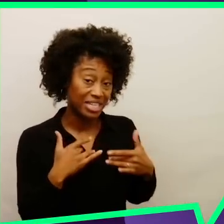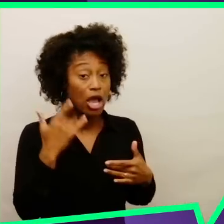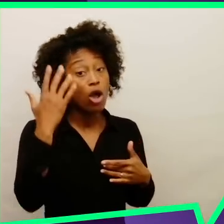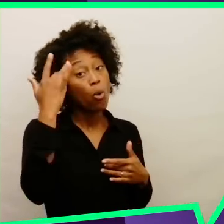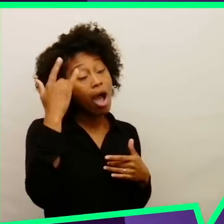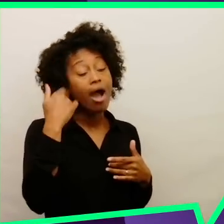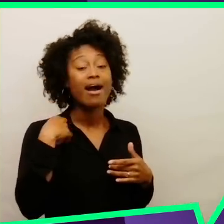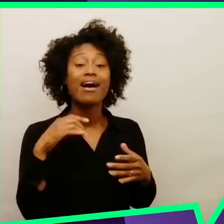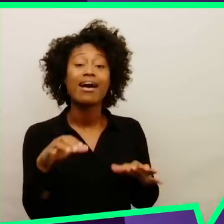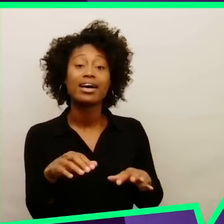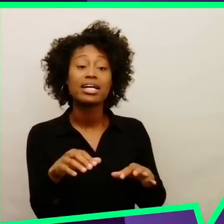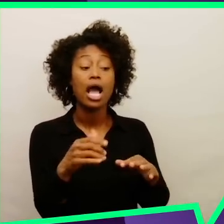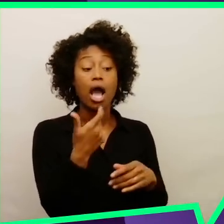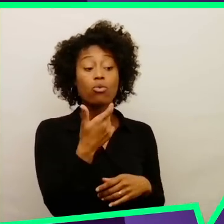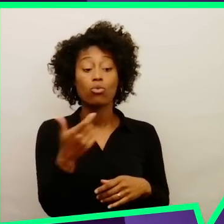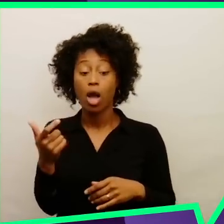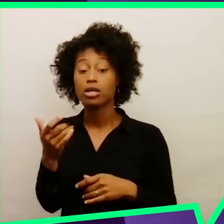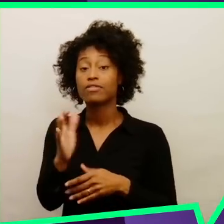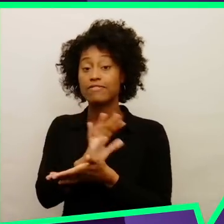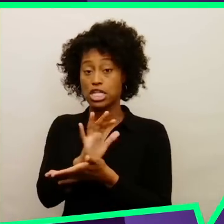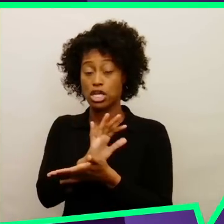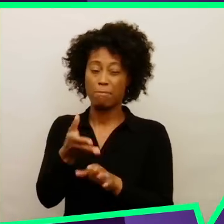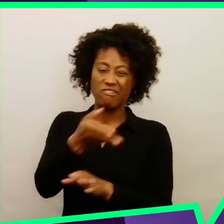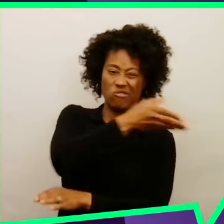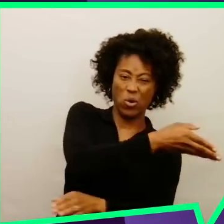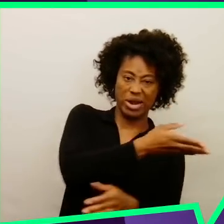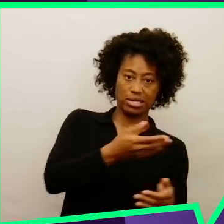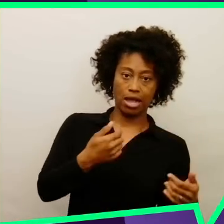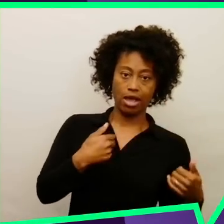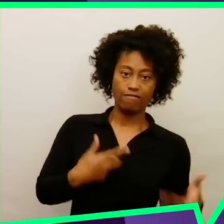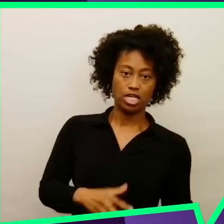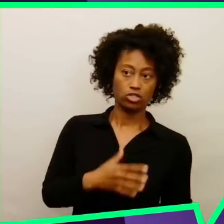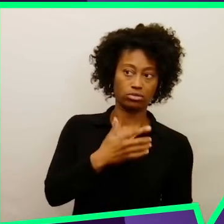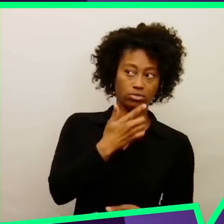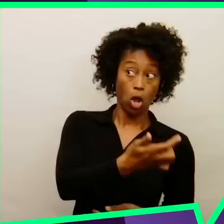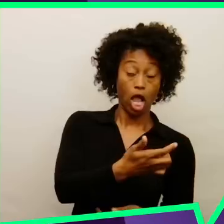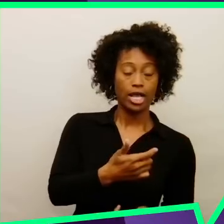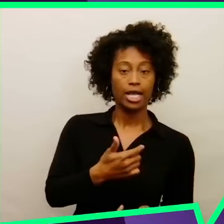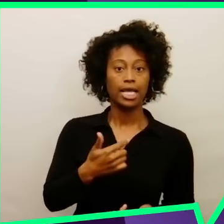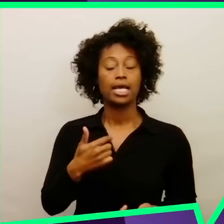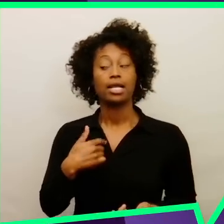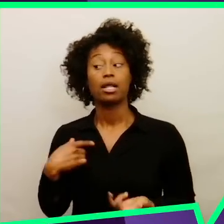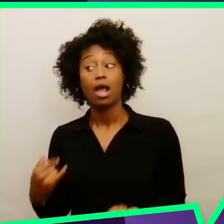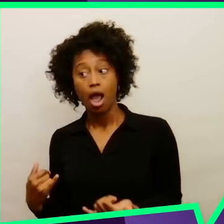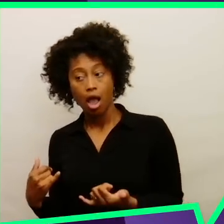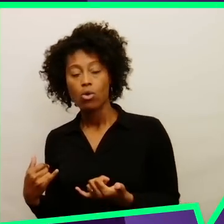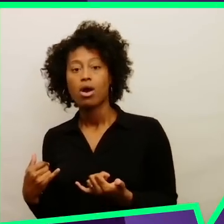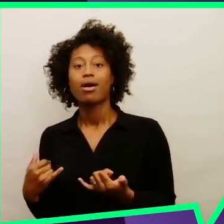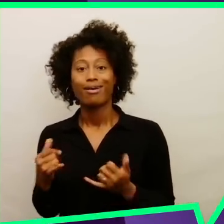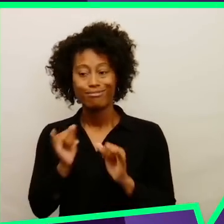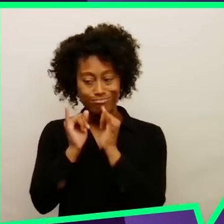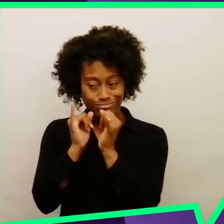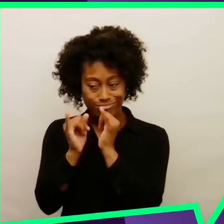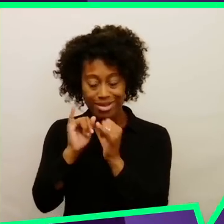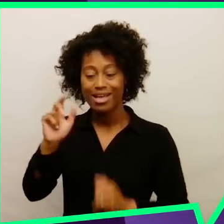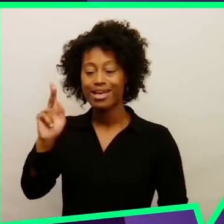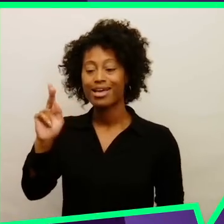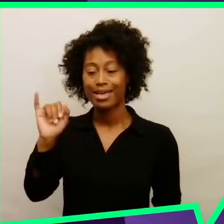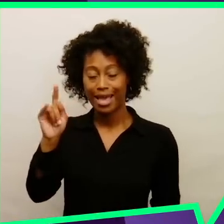I actually watched the videos before I came here. Yeah. And now-- and I'll be interviewing her a bit later